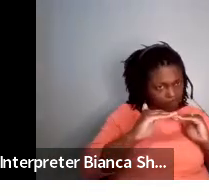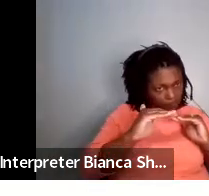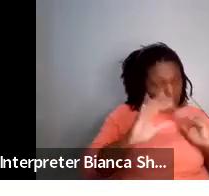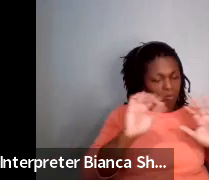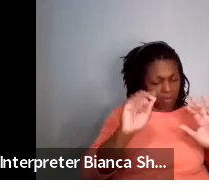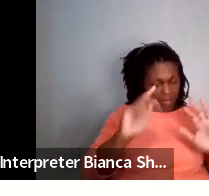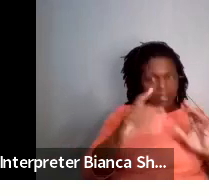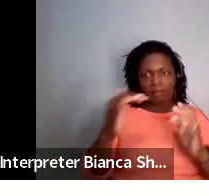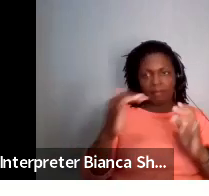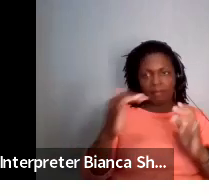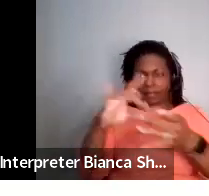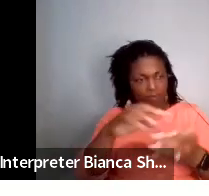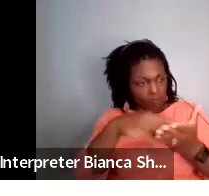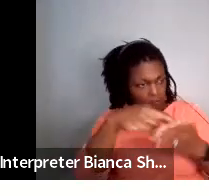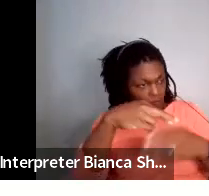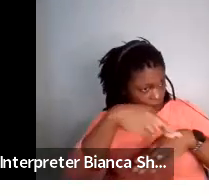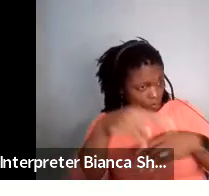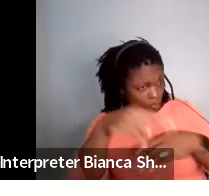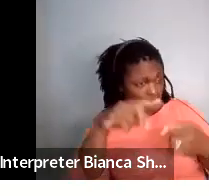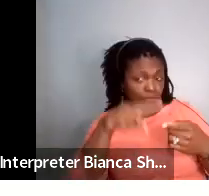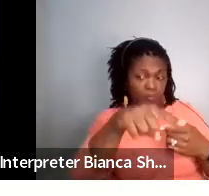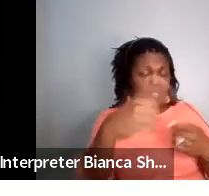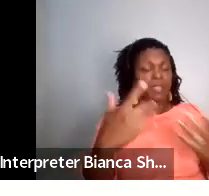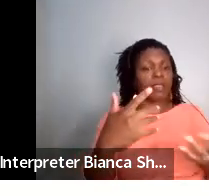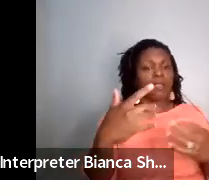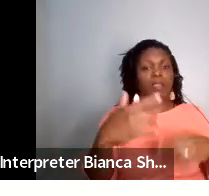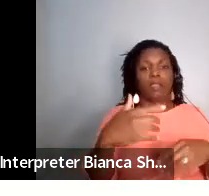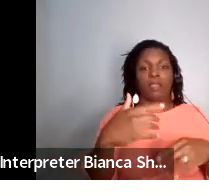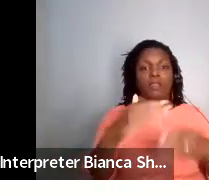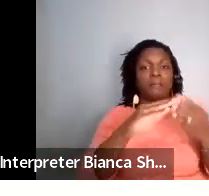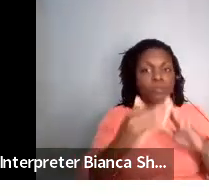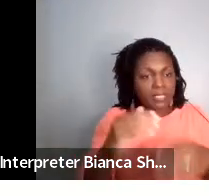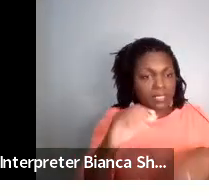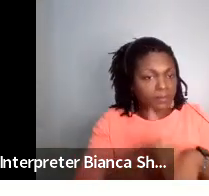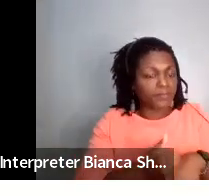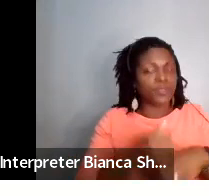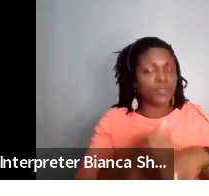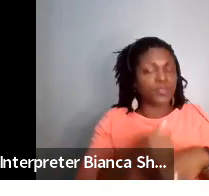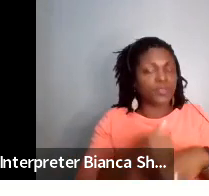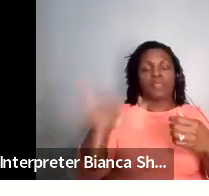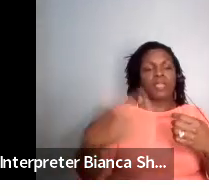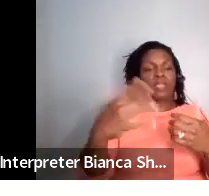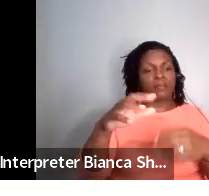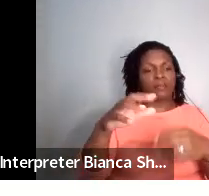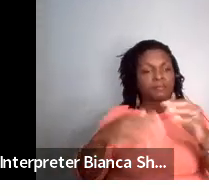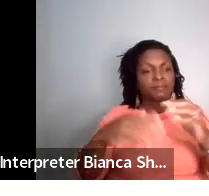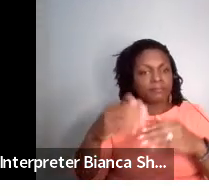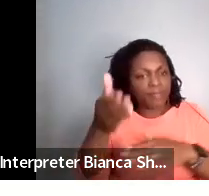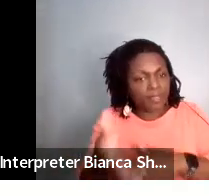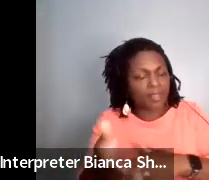provider, a community based provider, a social service agency. For ongoing support. For what? trigger That crisis, then that happens.